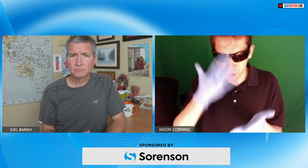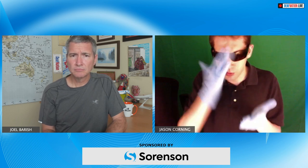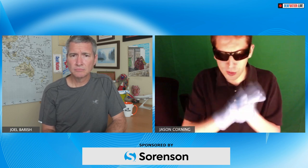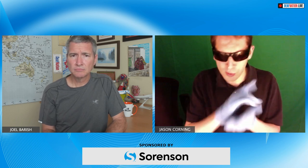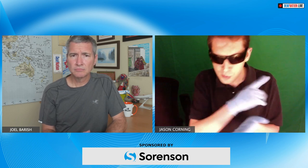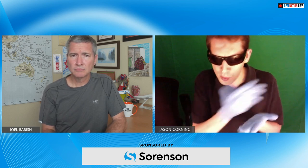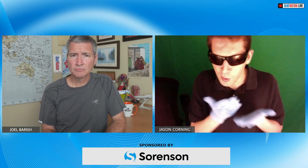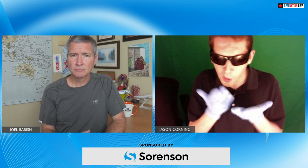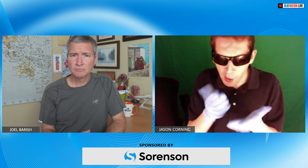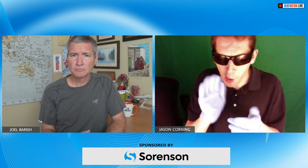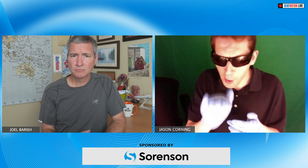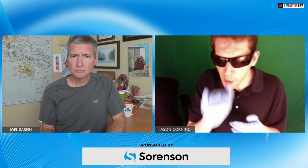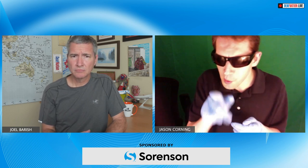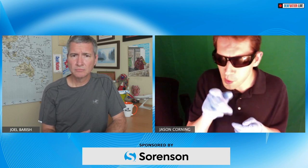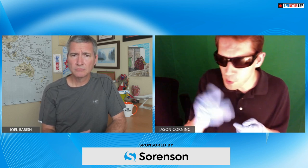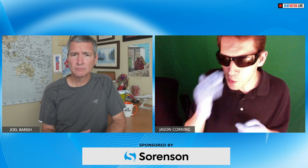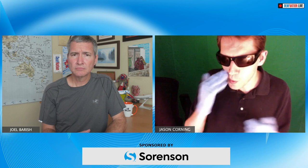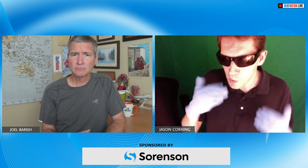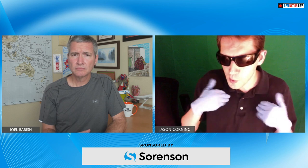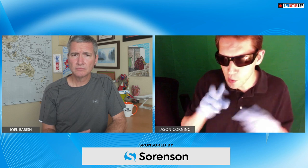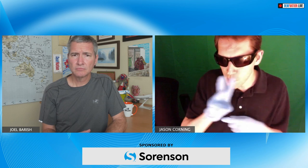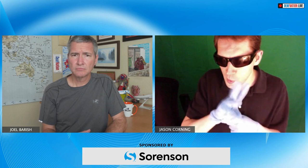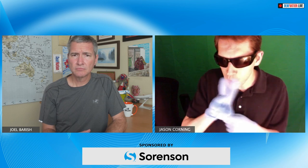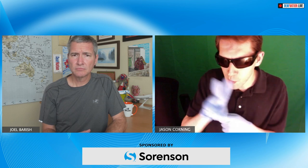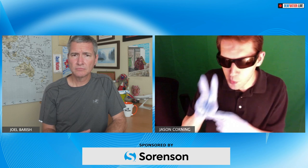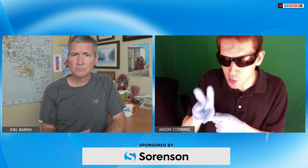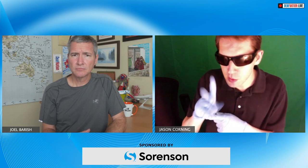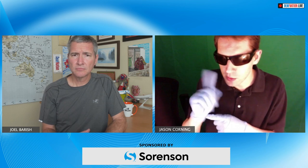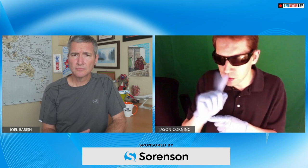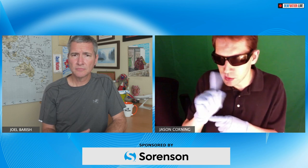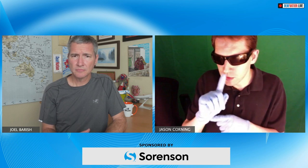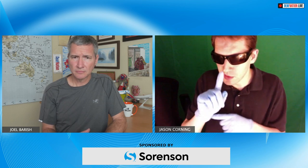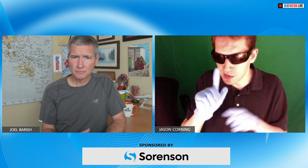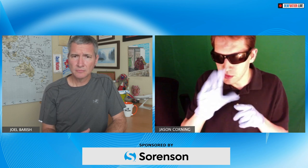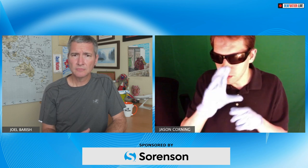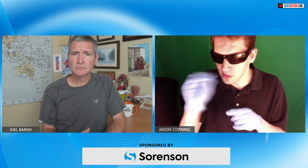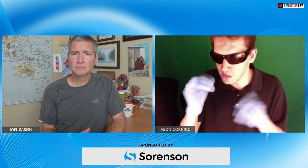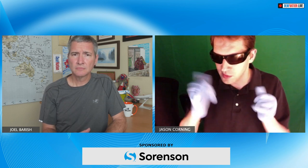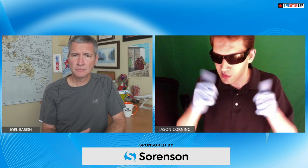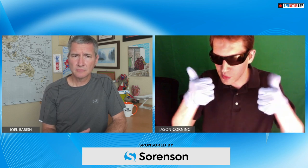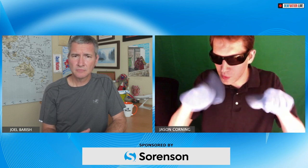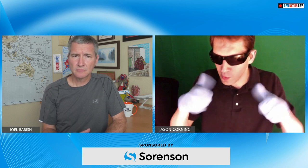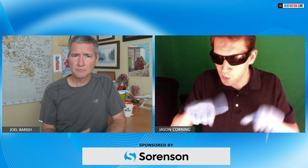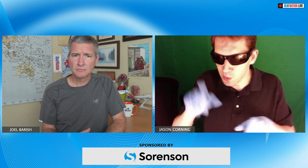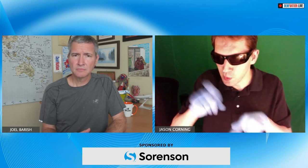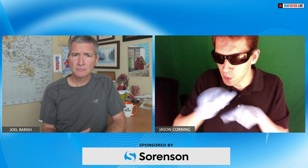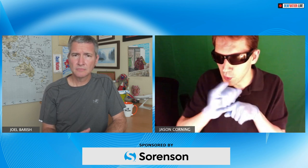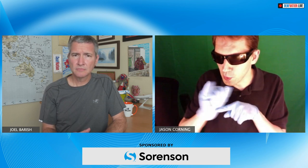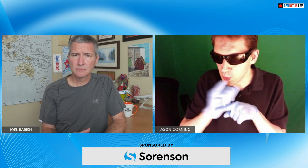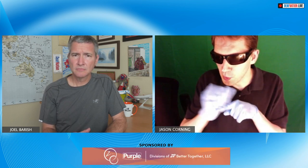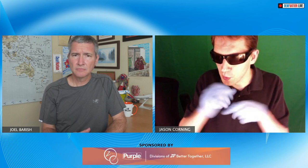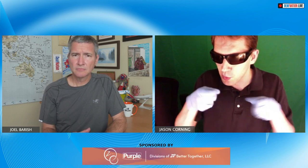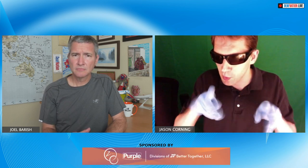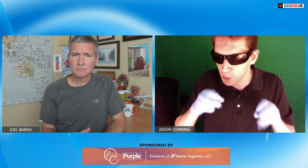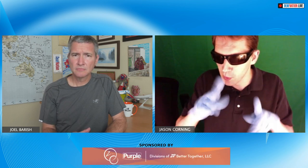my husband recommends a website where the company can post needs for the intern opportunity